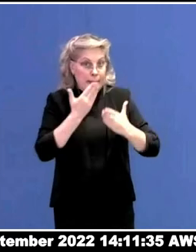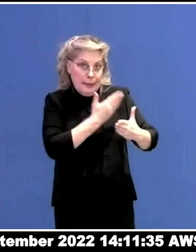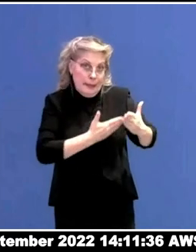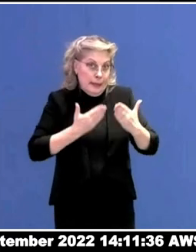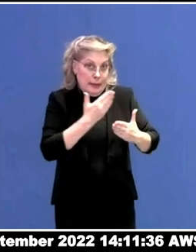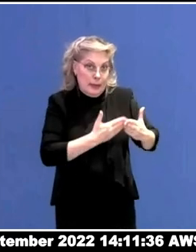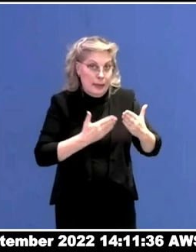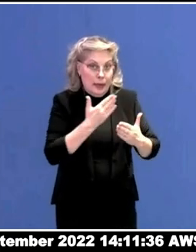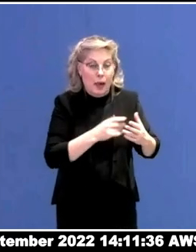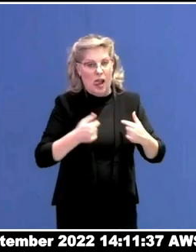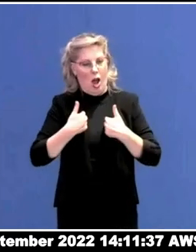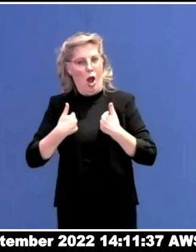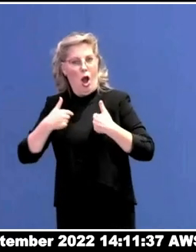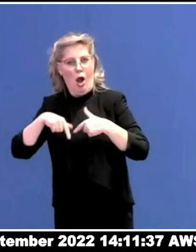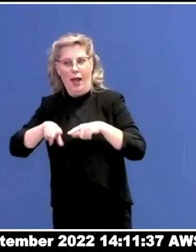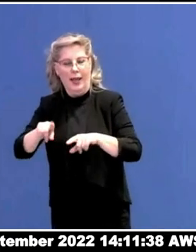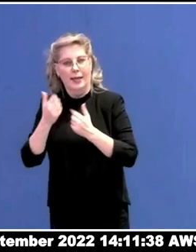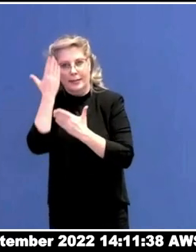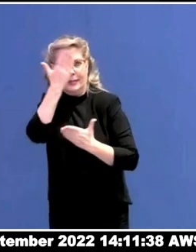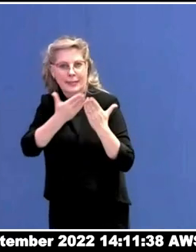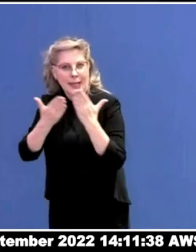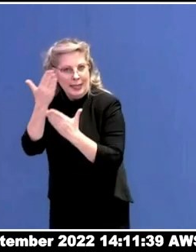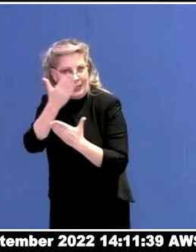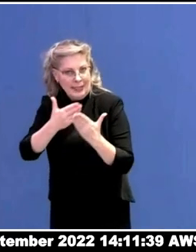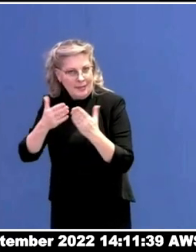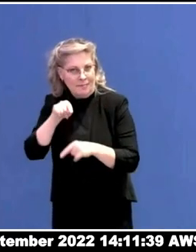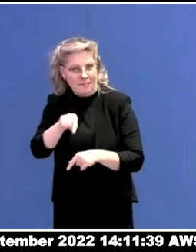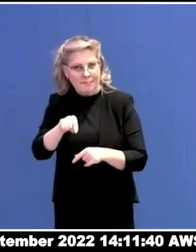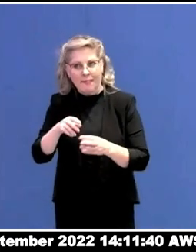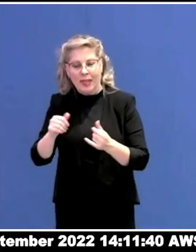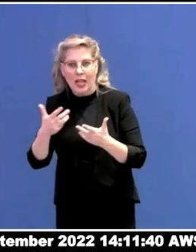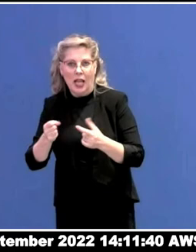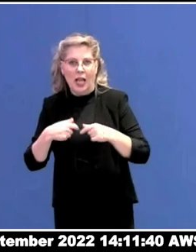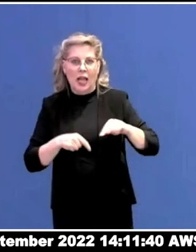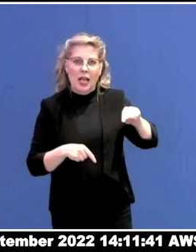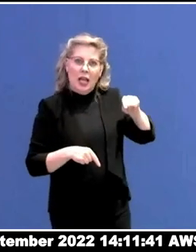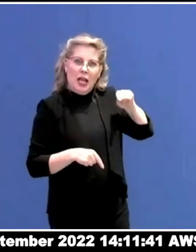I continued on and did a law degree as well as a Master's in Law. She still works as a prison officer.